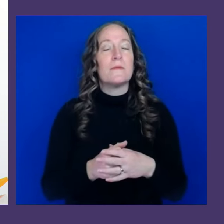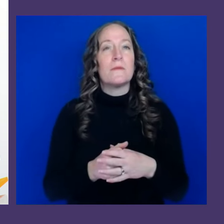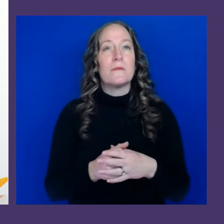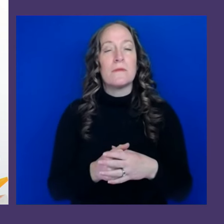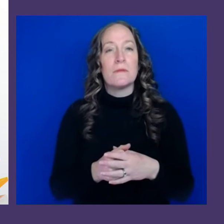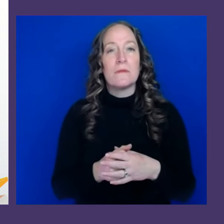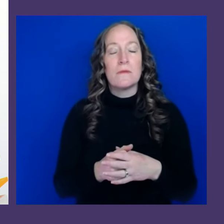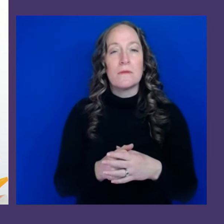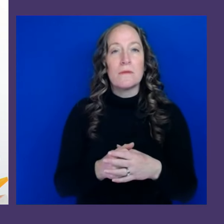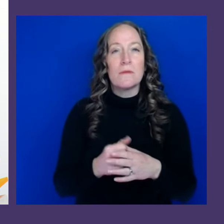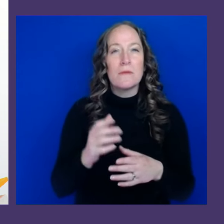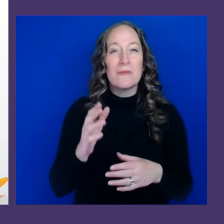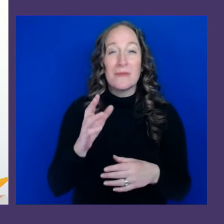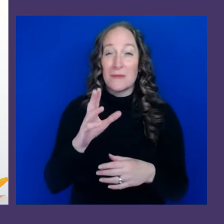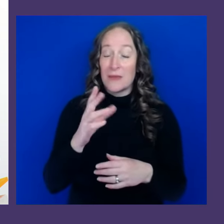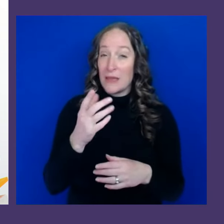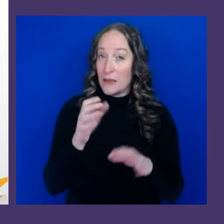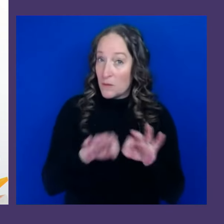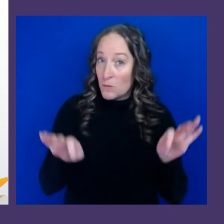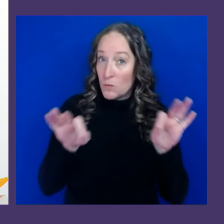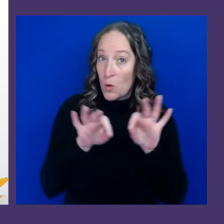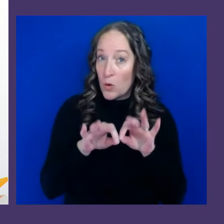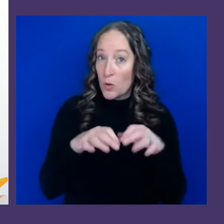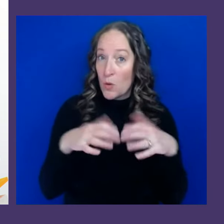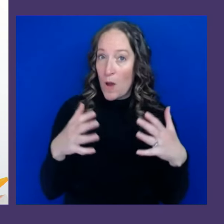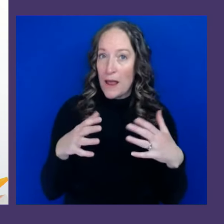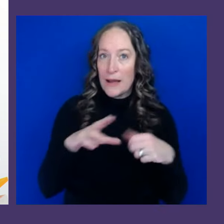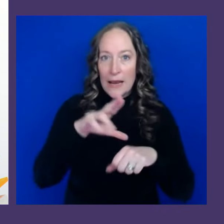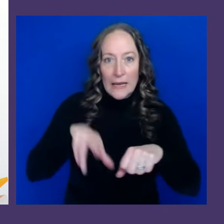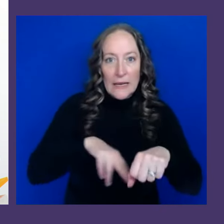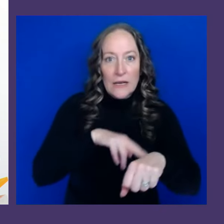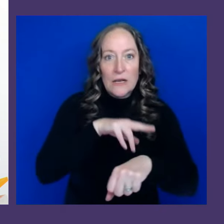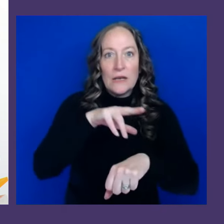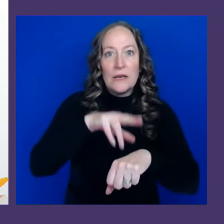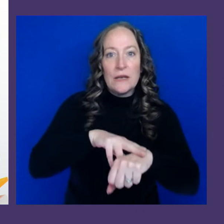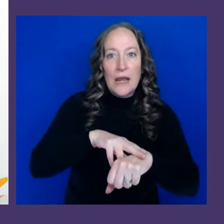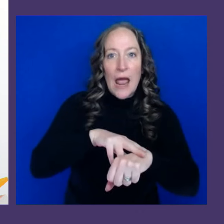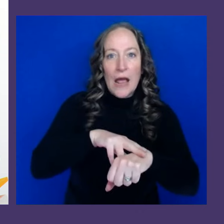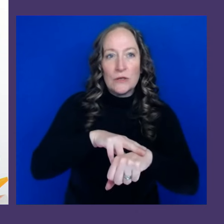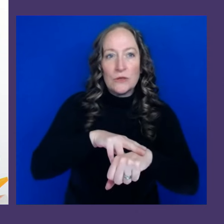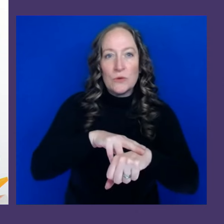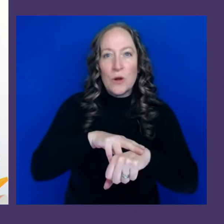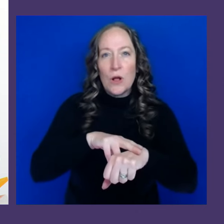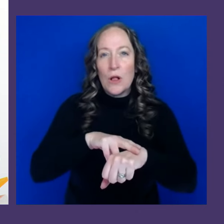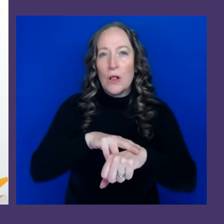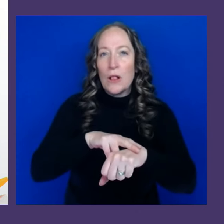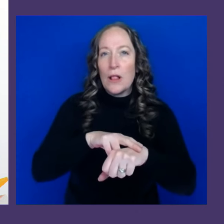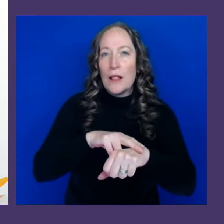natural companions. Natural--meaning so easy to use, like Copilot;